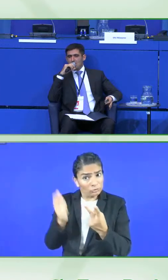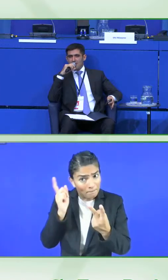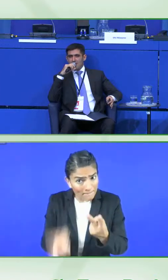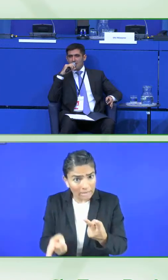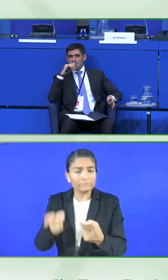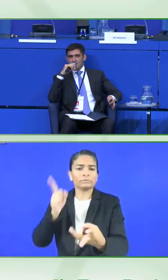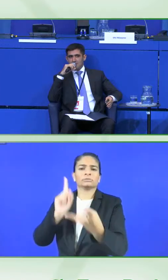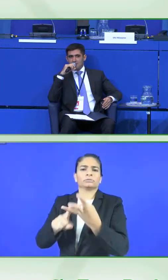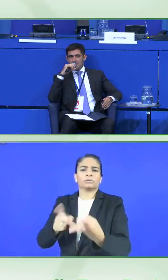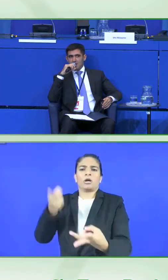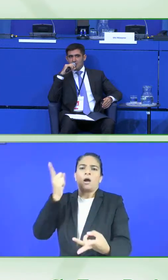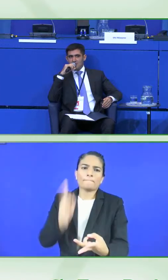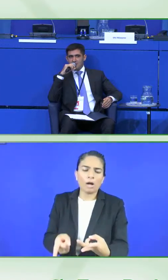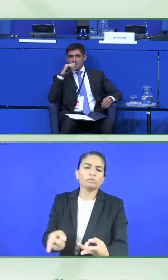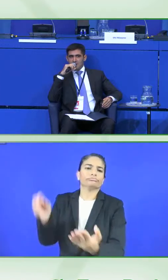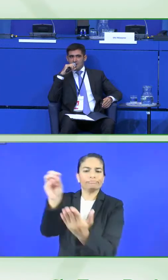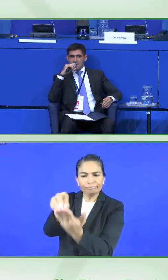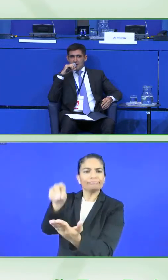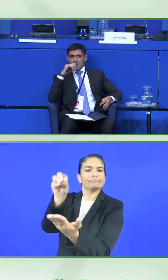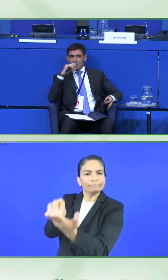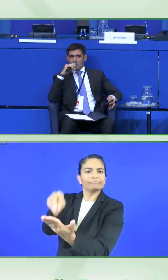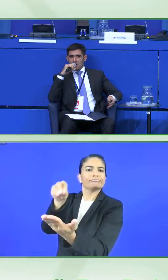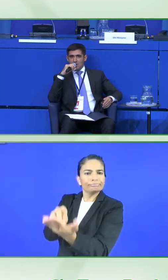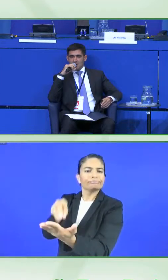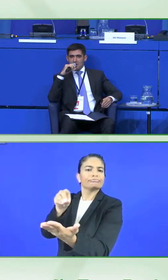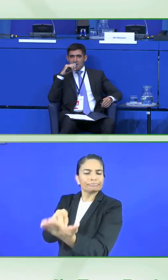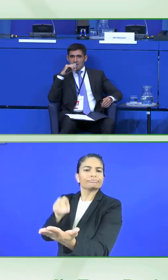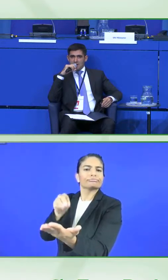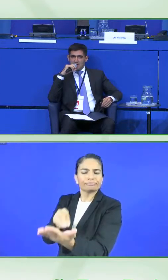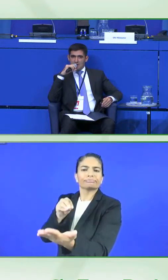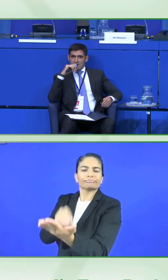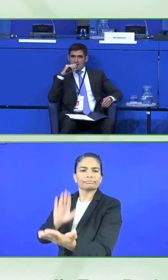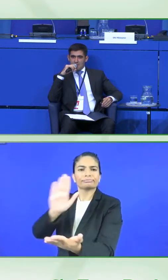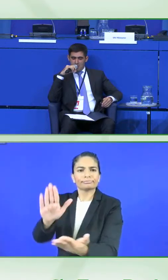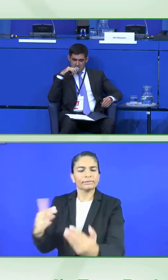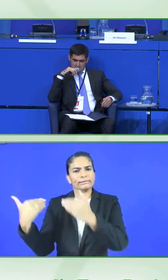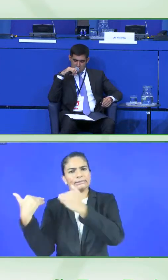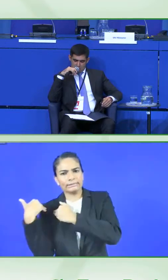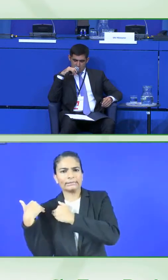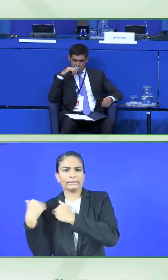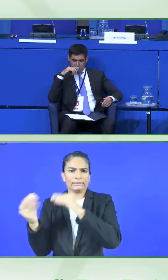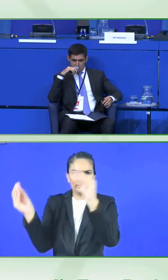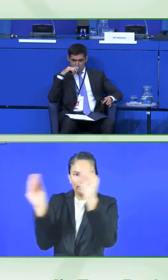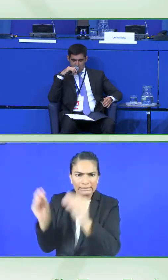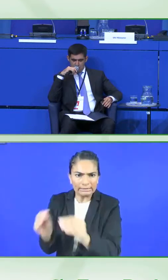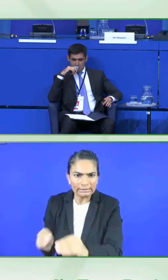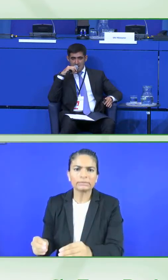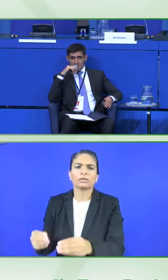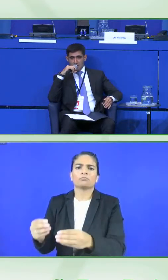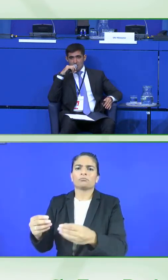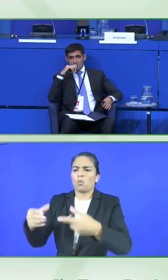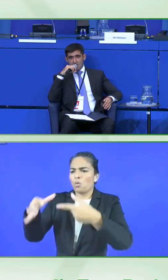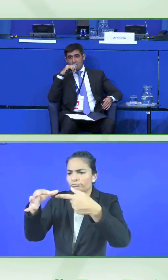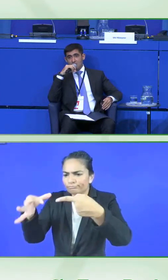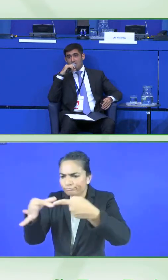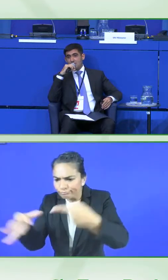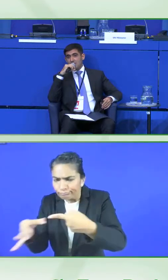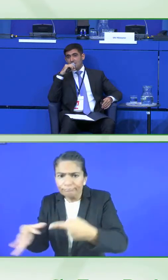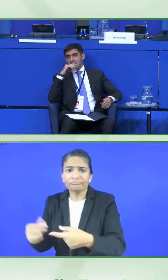Since 2019, the ministry has implement a reverse system for disability benefits, or disabilities pensions.